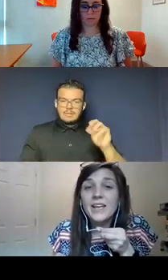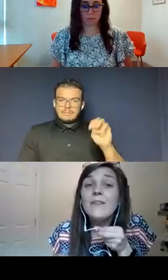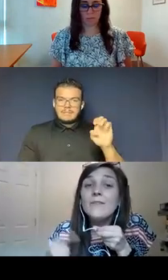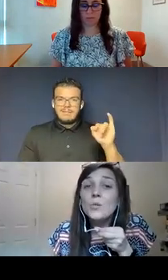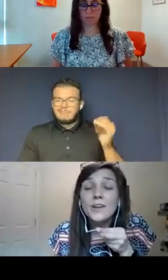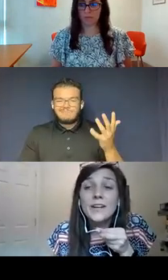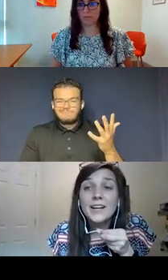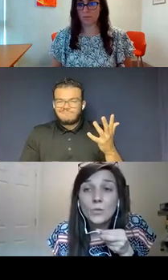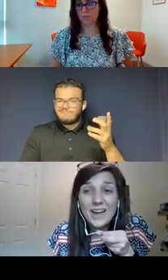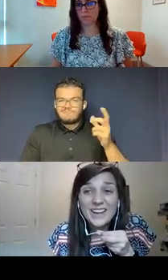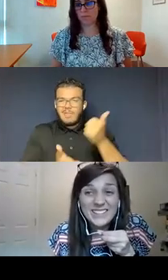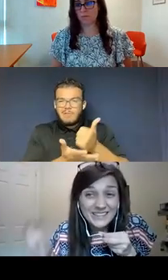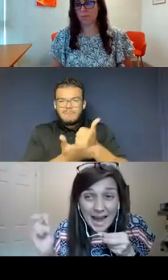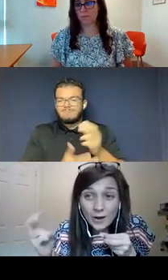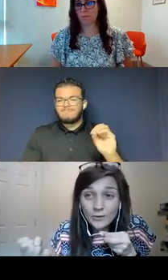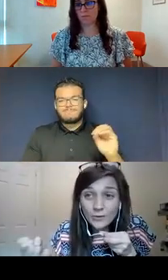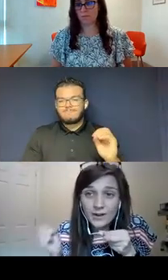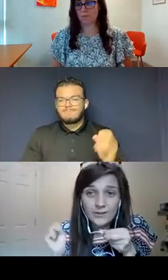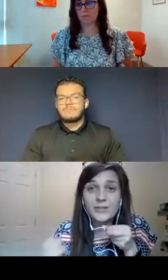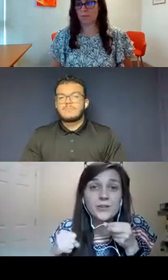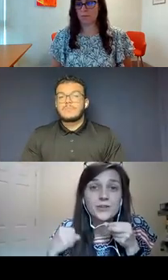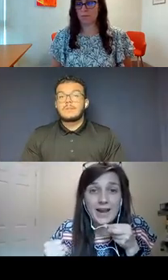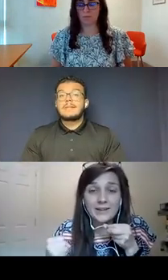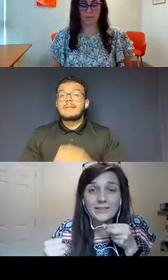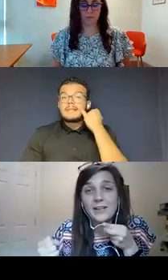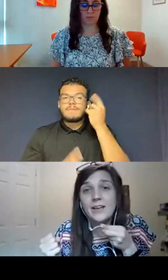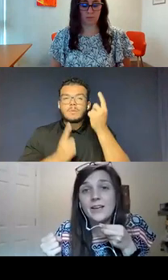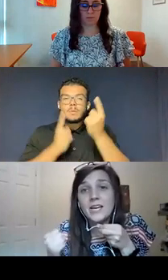If you're wondering what is allowed, go to your grant.